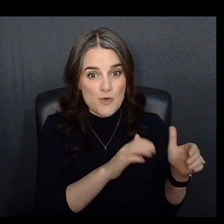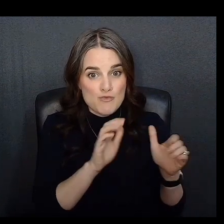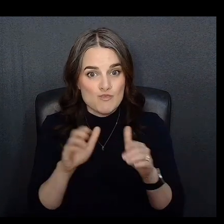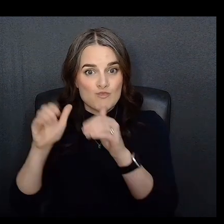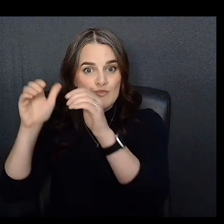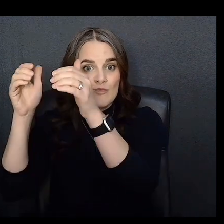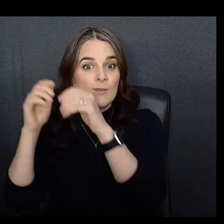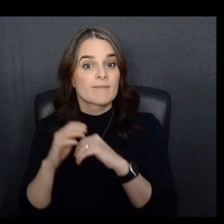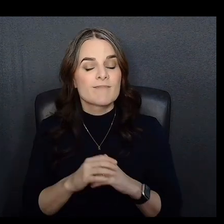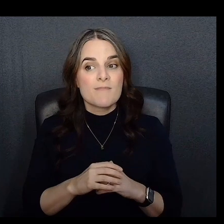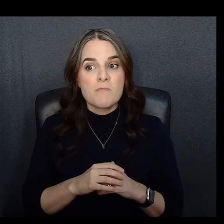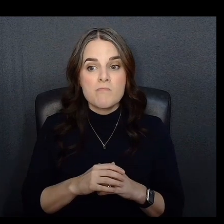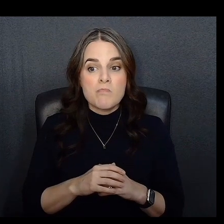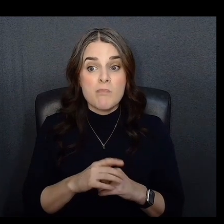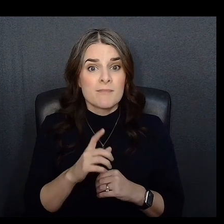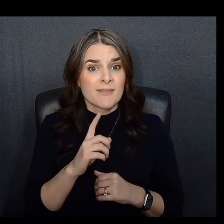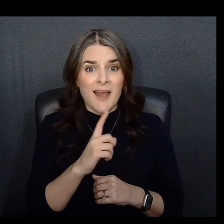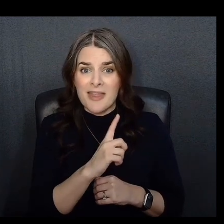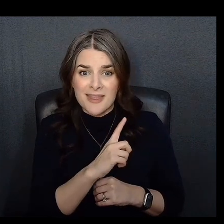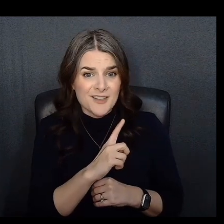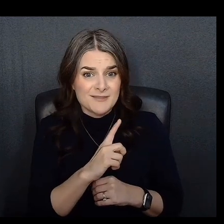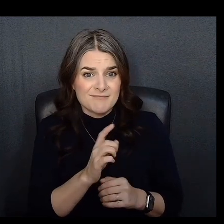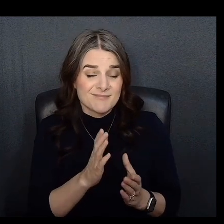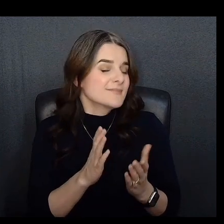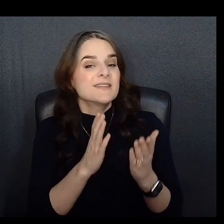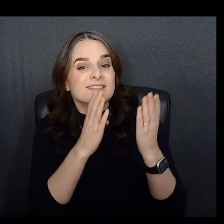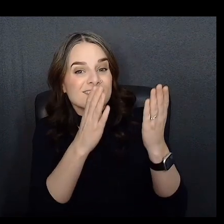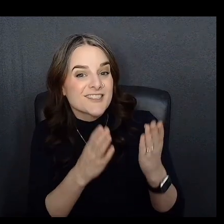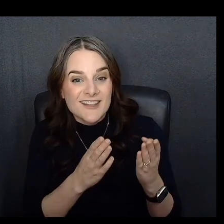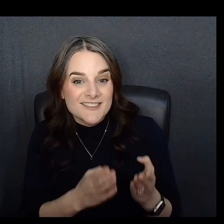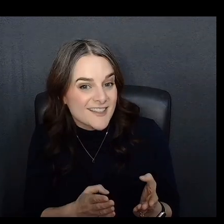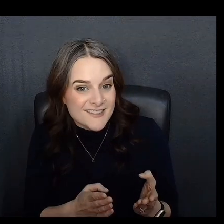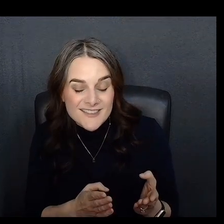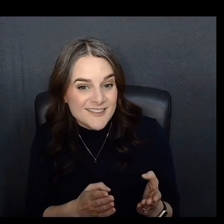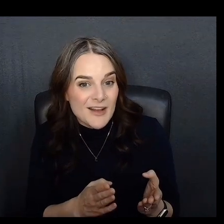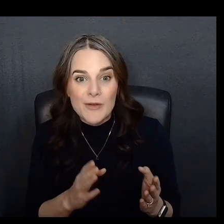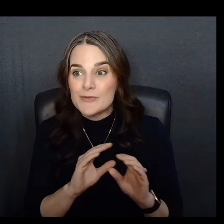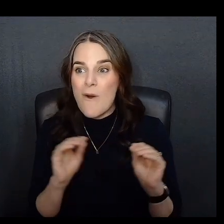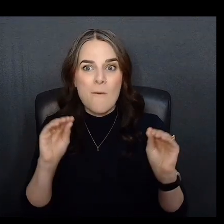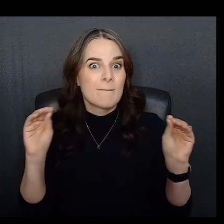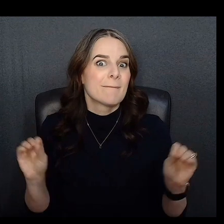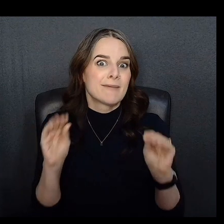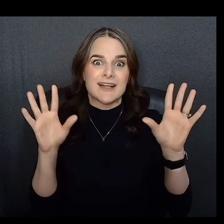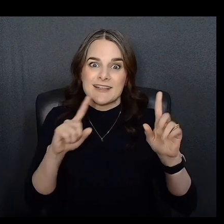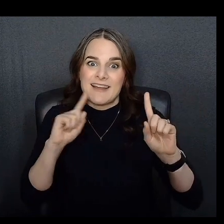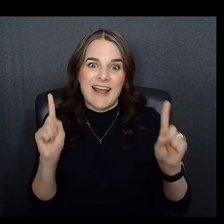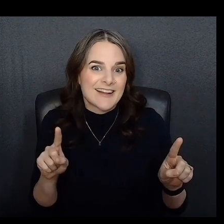There's no magic answer for really any of these questions or what words.